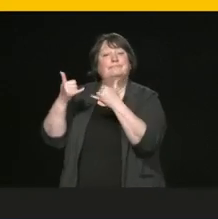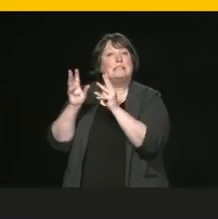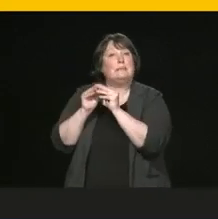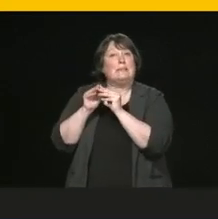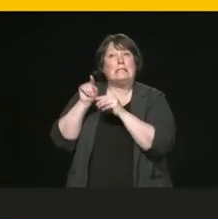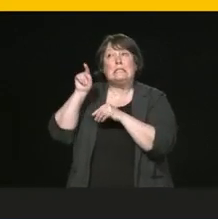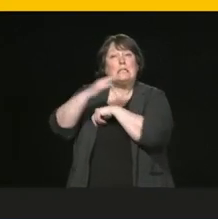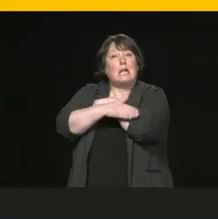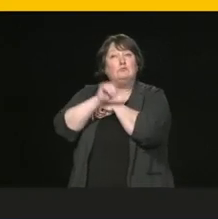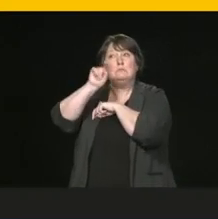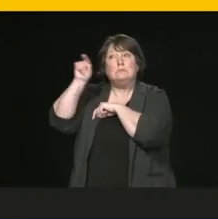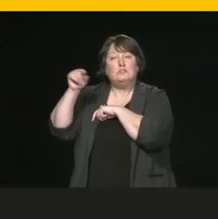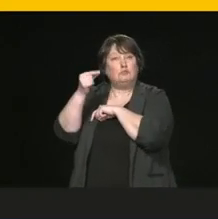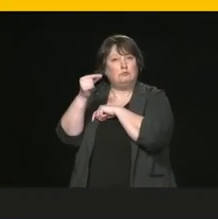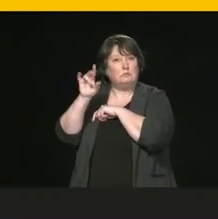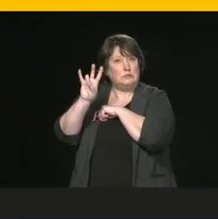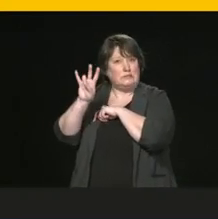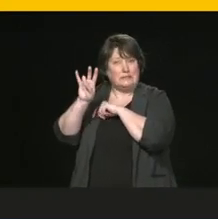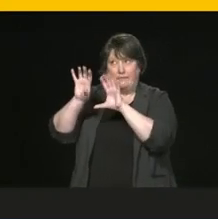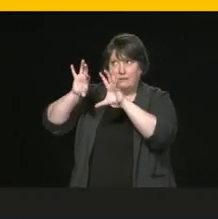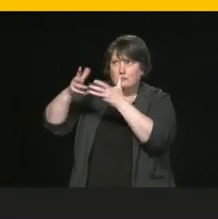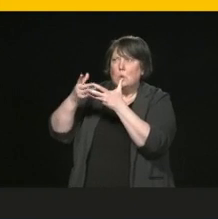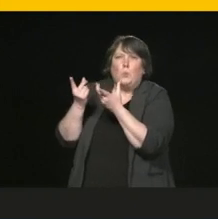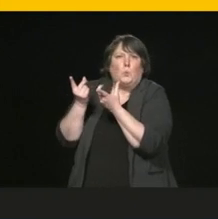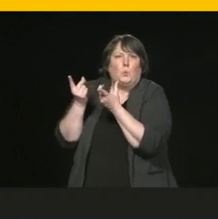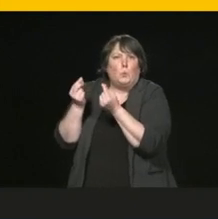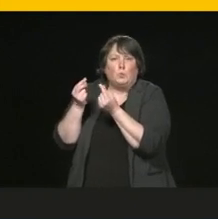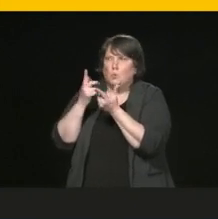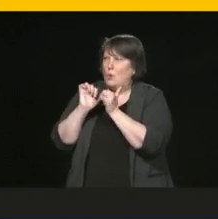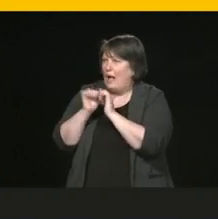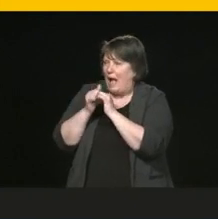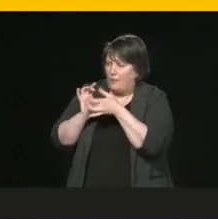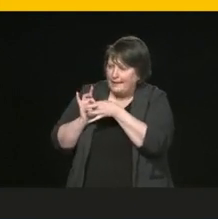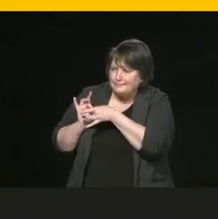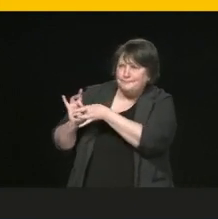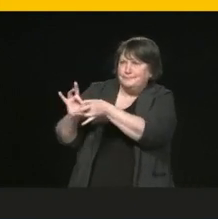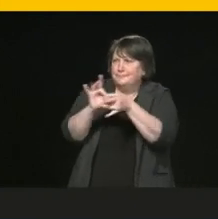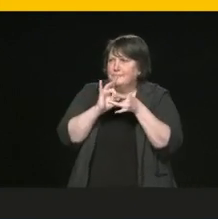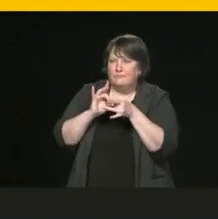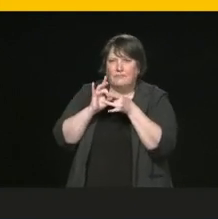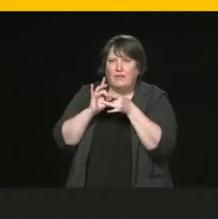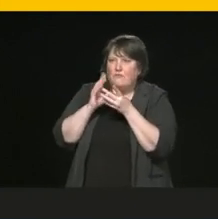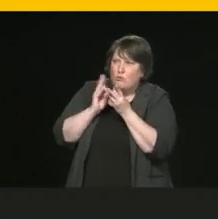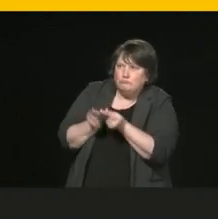TOMORROW, I'LL ALSO BE SPEAKING WITH THE OTHER G-7 LEADERS ABOUT CONTINUING TO COORDINATE